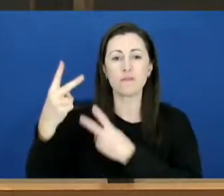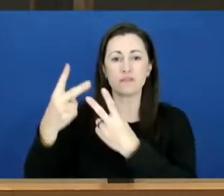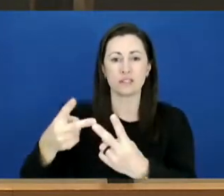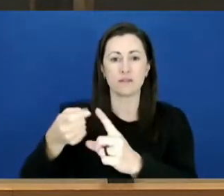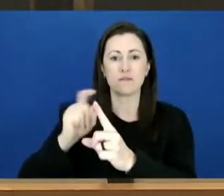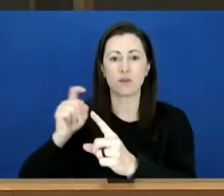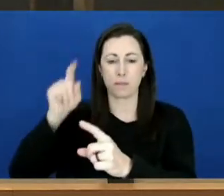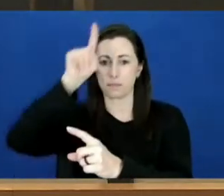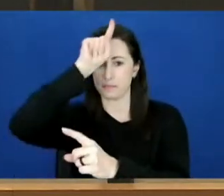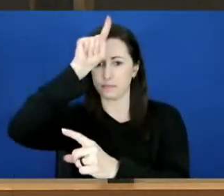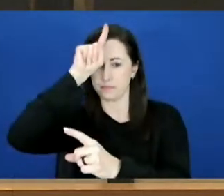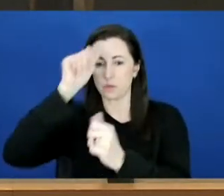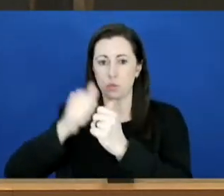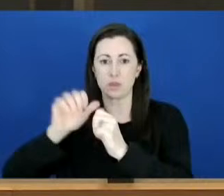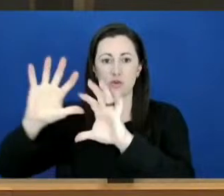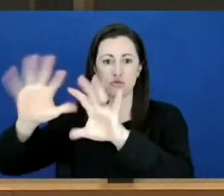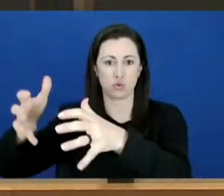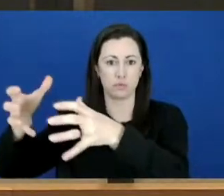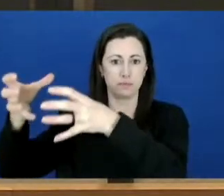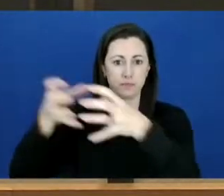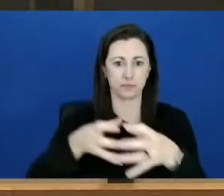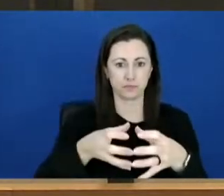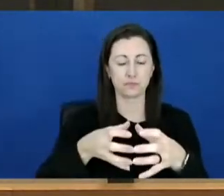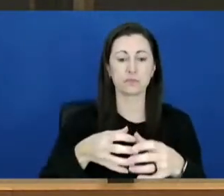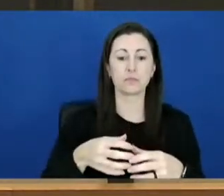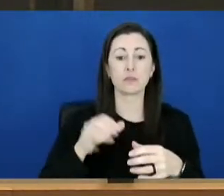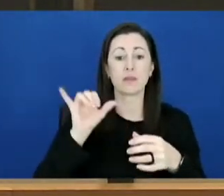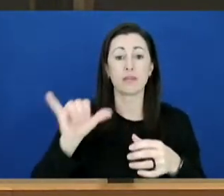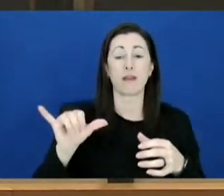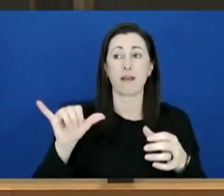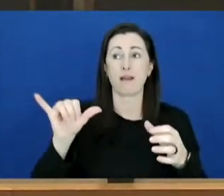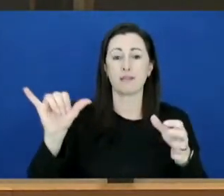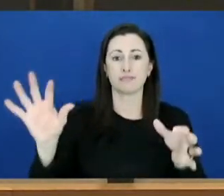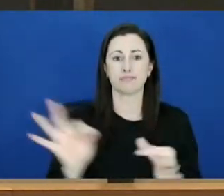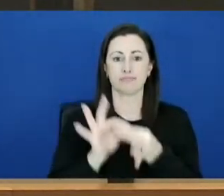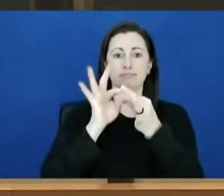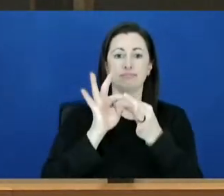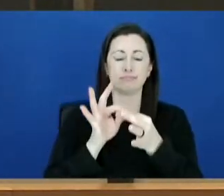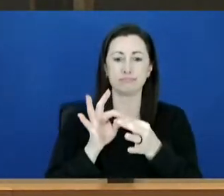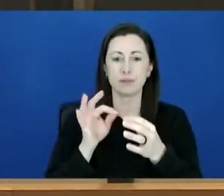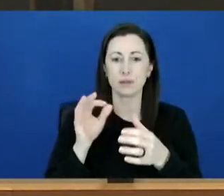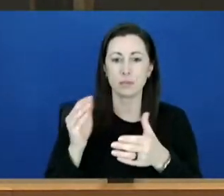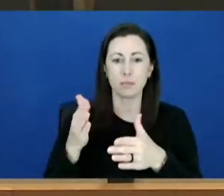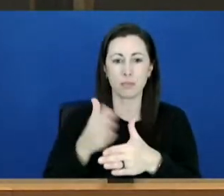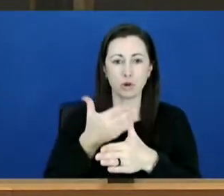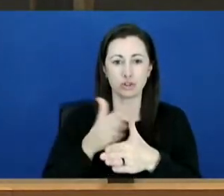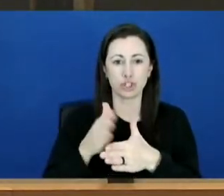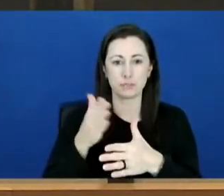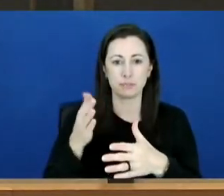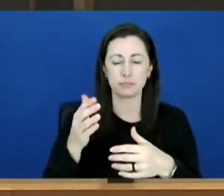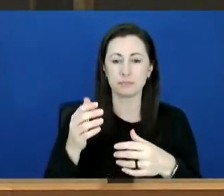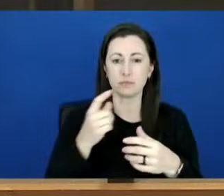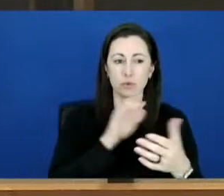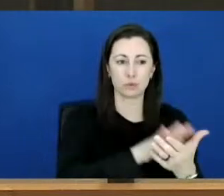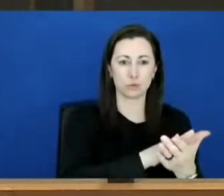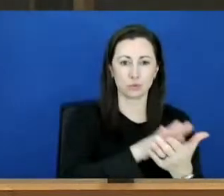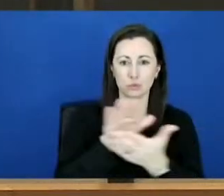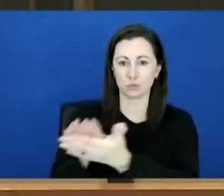PATRICK, WHO VISITED US FROM